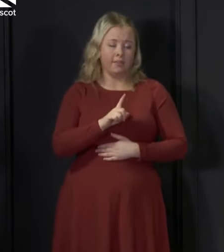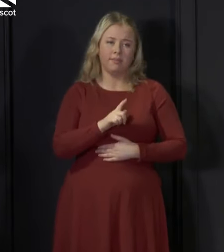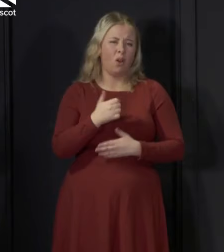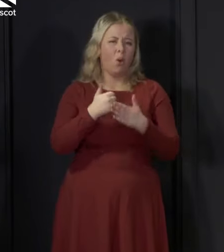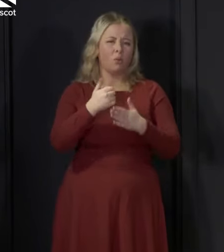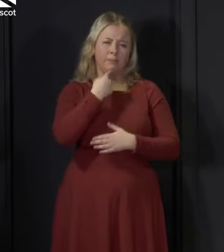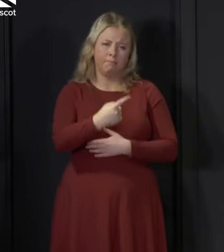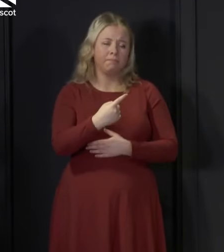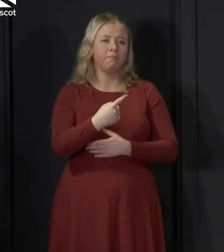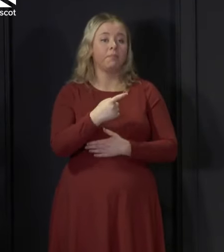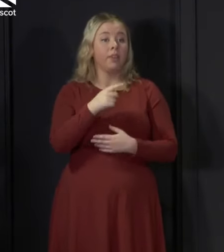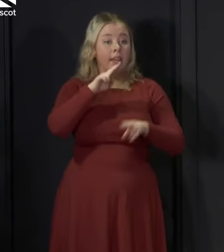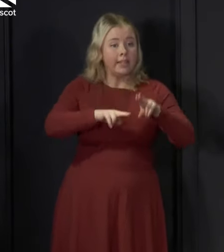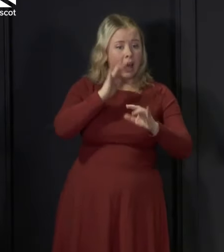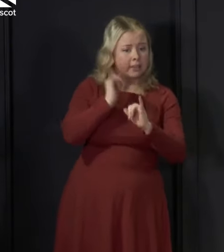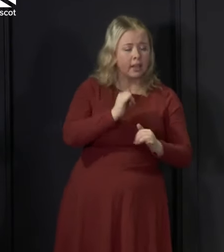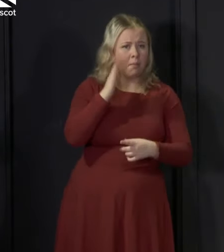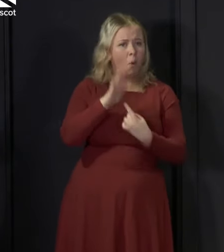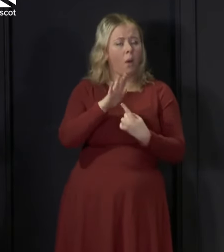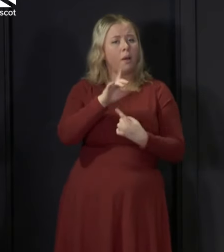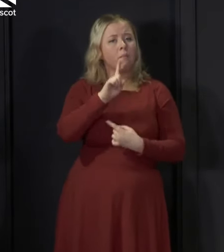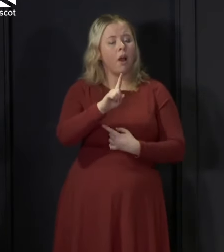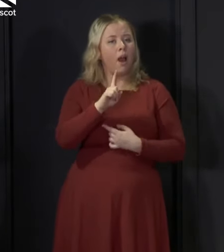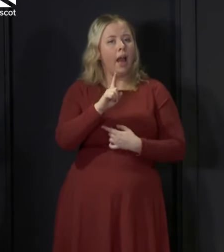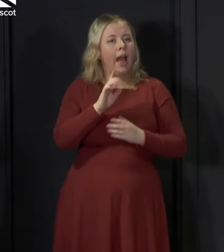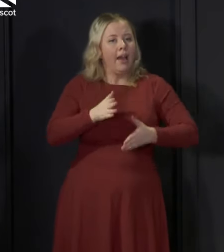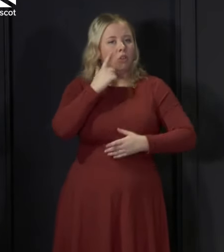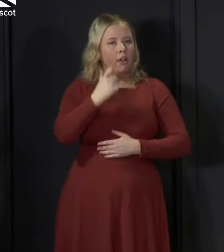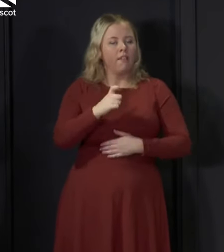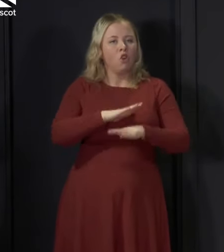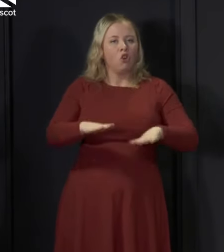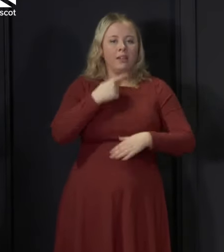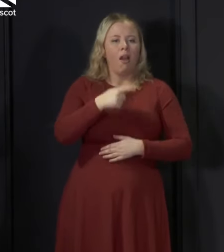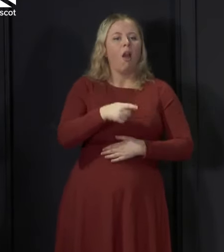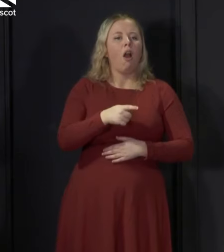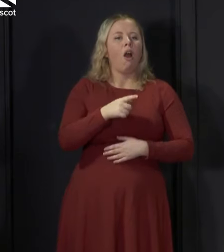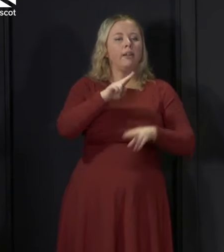but we always have to guard against seeing testing as a panacea, because, very often,